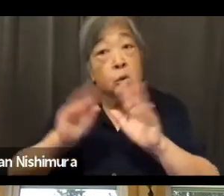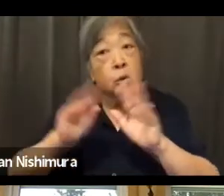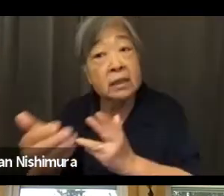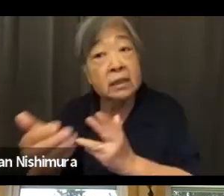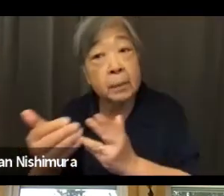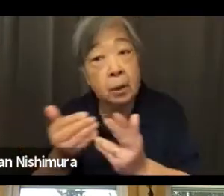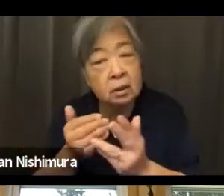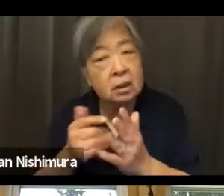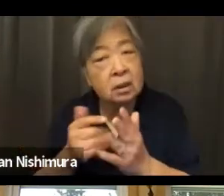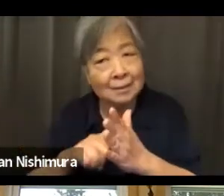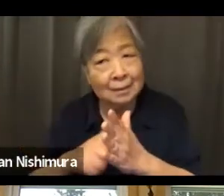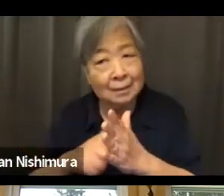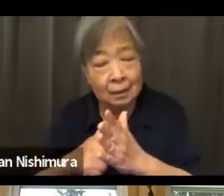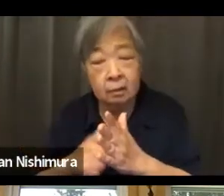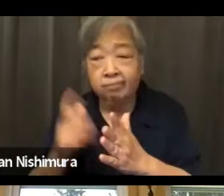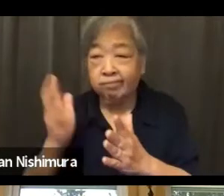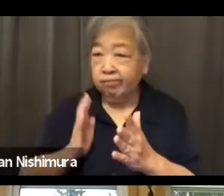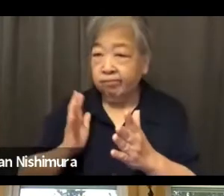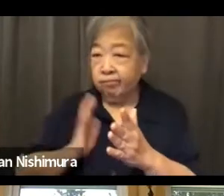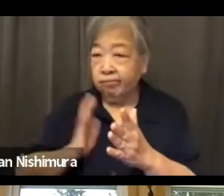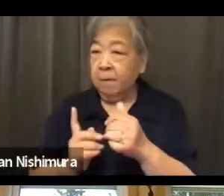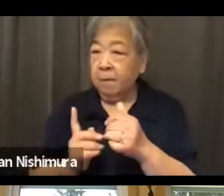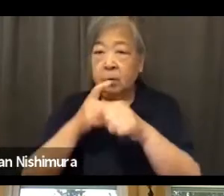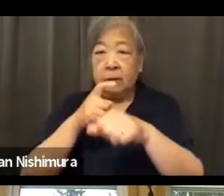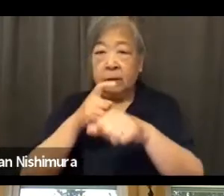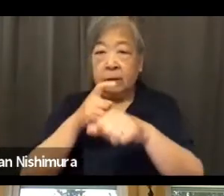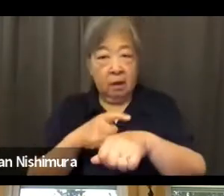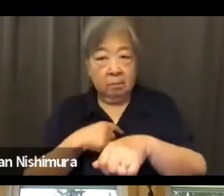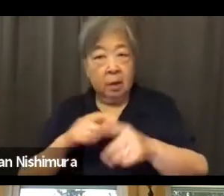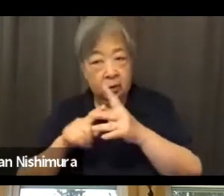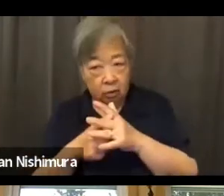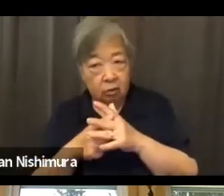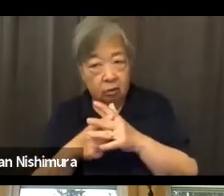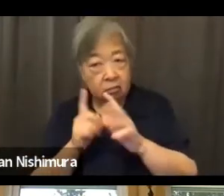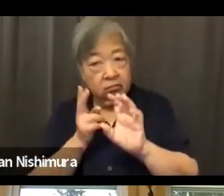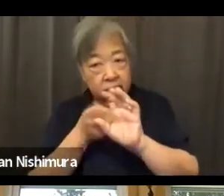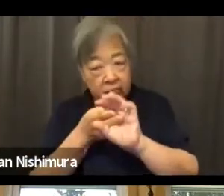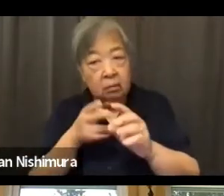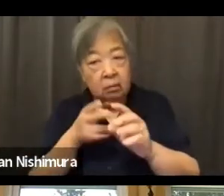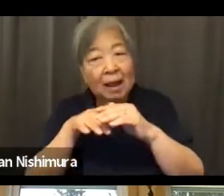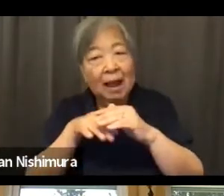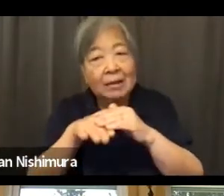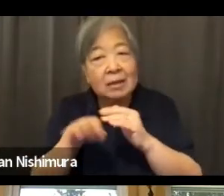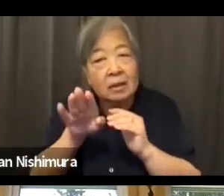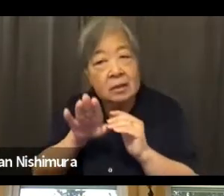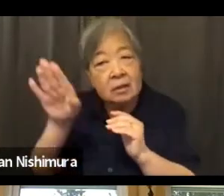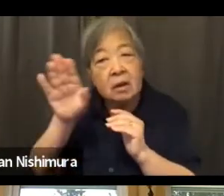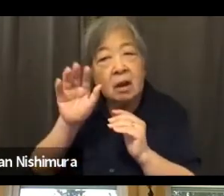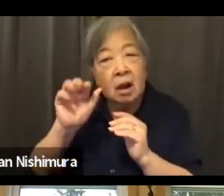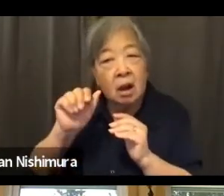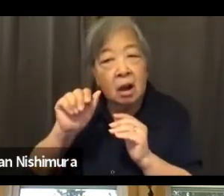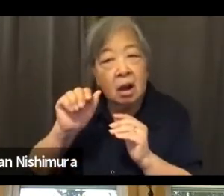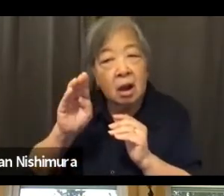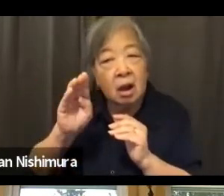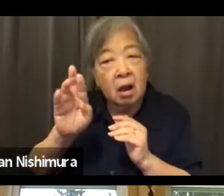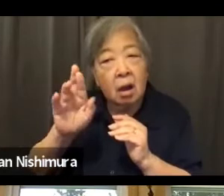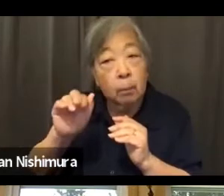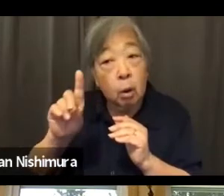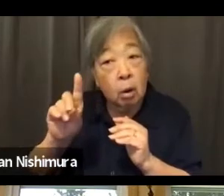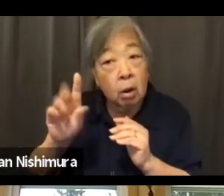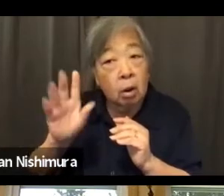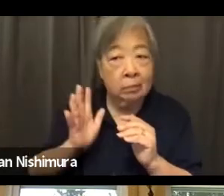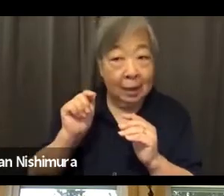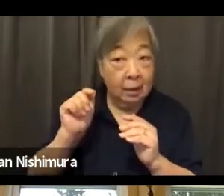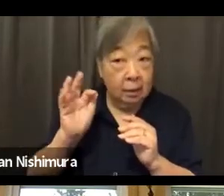When I first started with access abroad in the early '90s, the typical student would